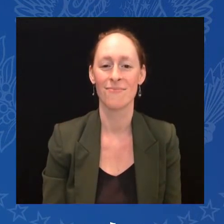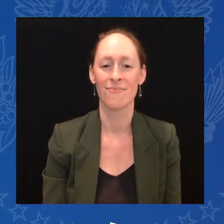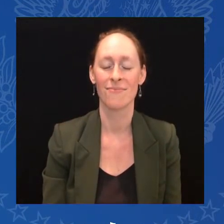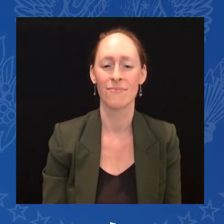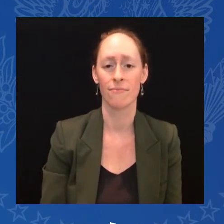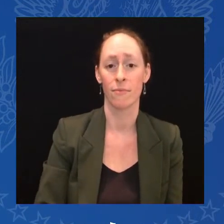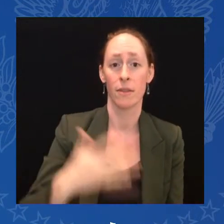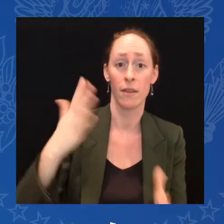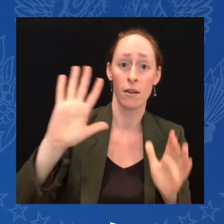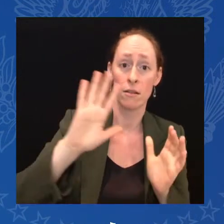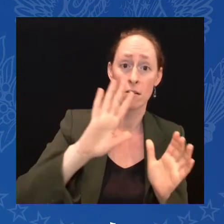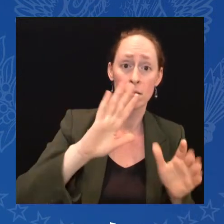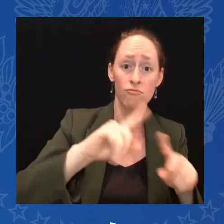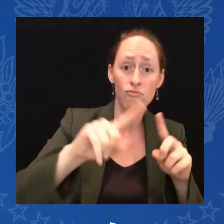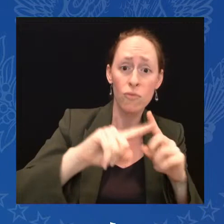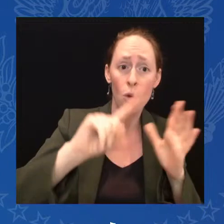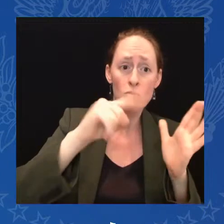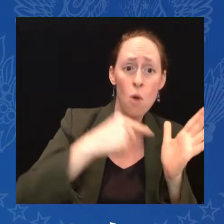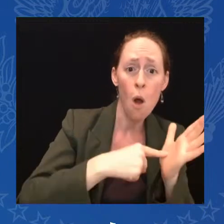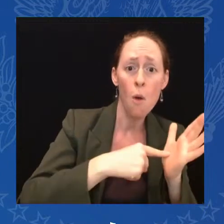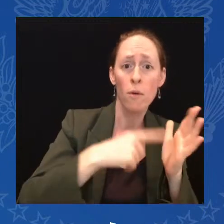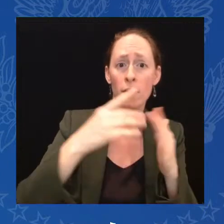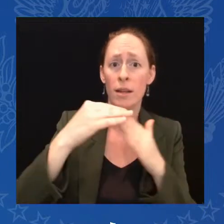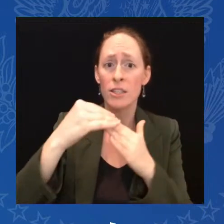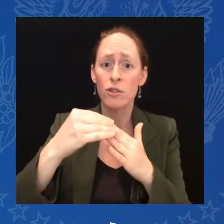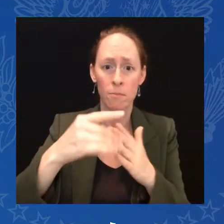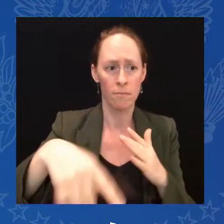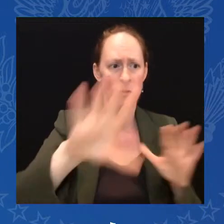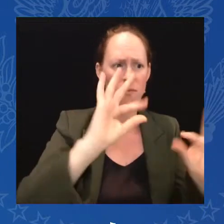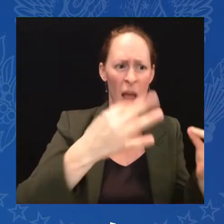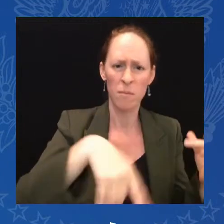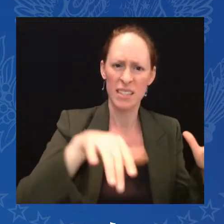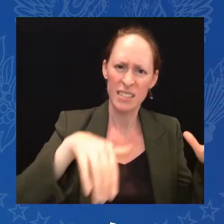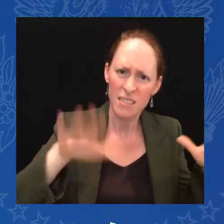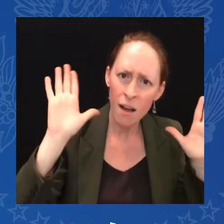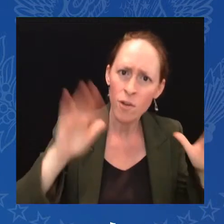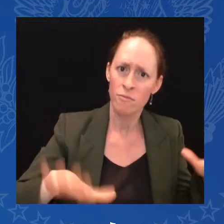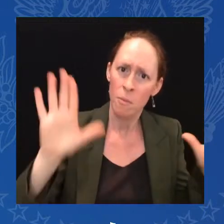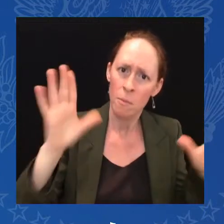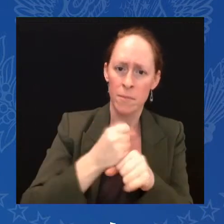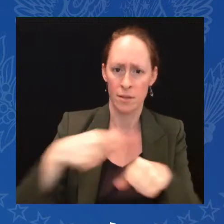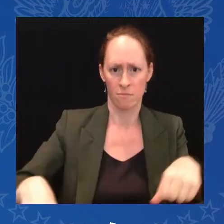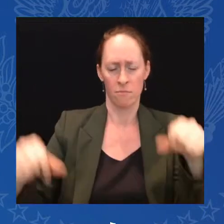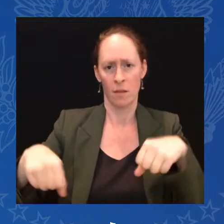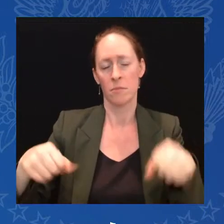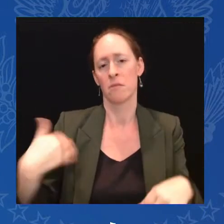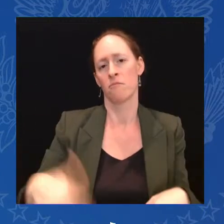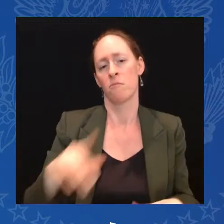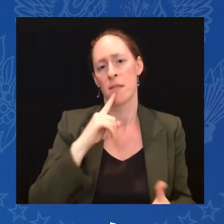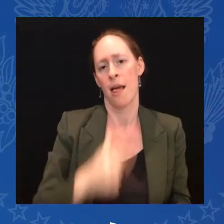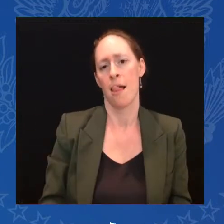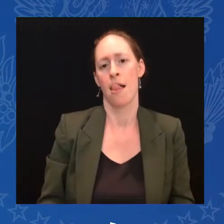make really does make a difference in terms of the good work that we do together for the sake of our country.